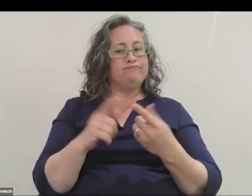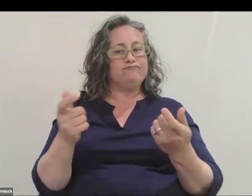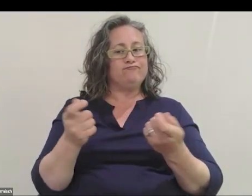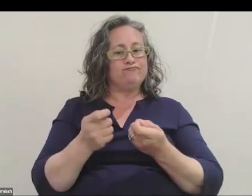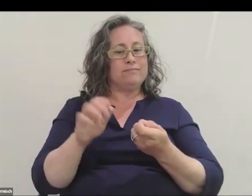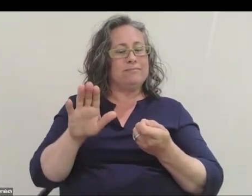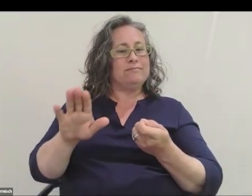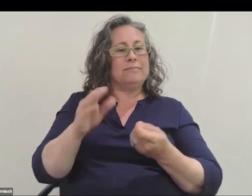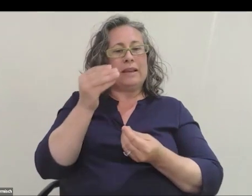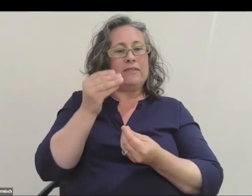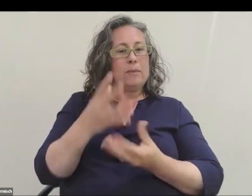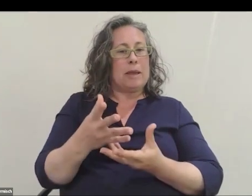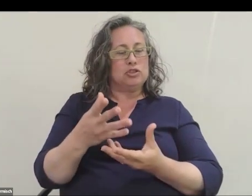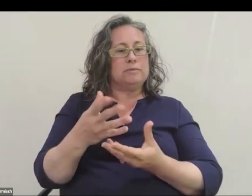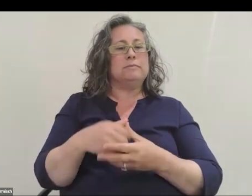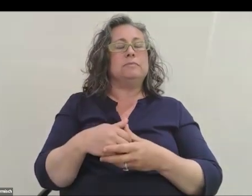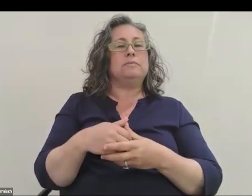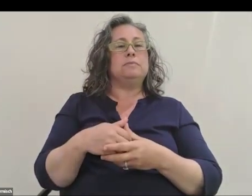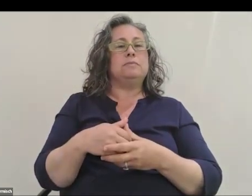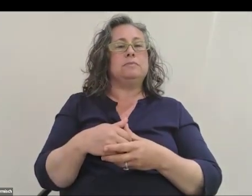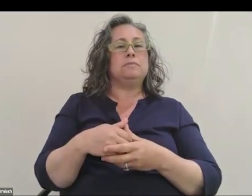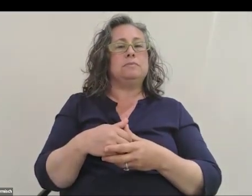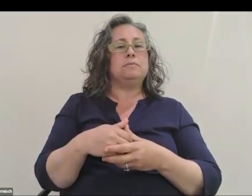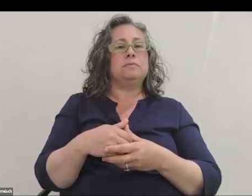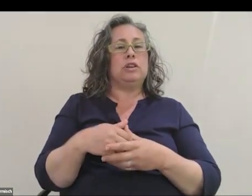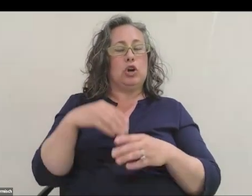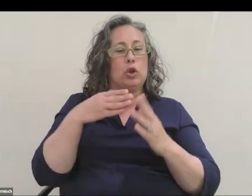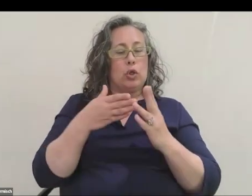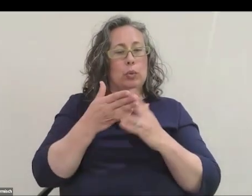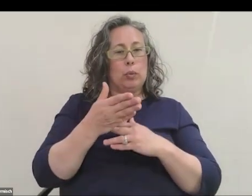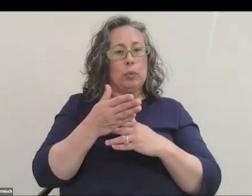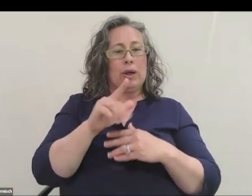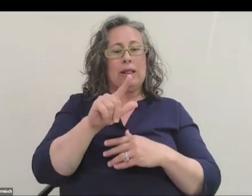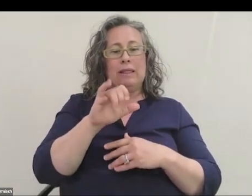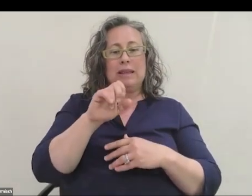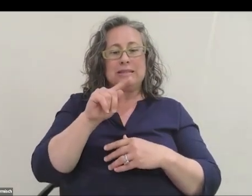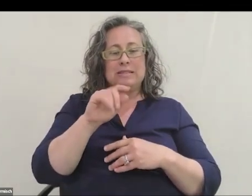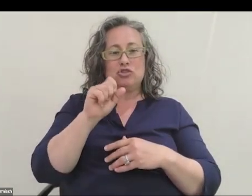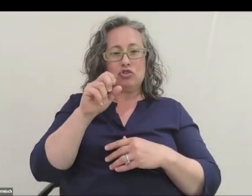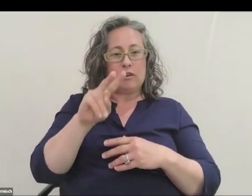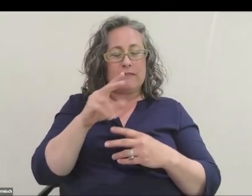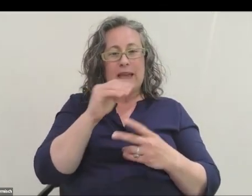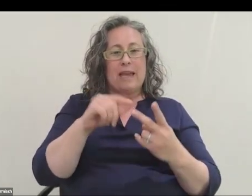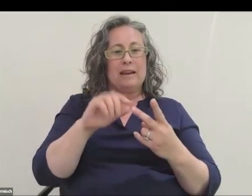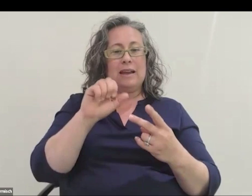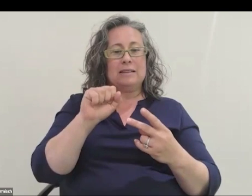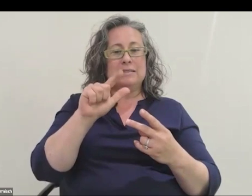to have their information involved through Listserv and Slack platform.